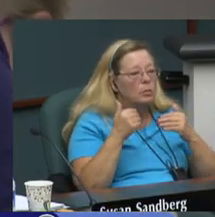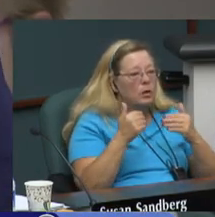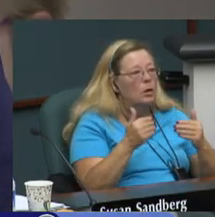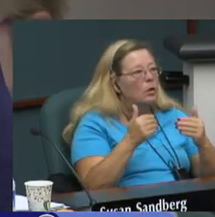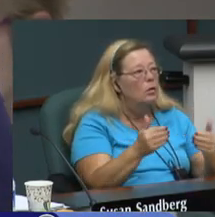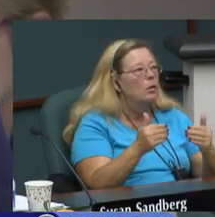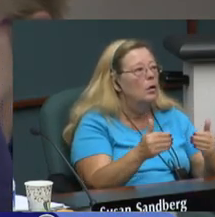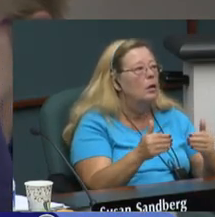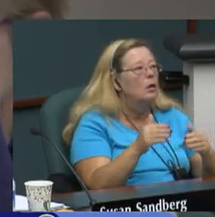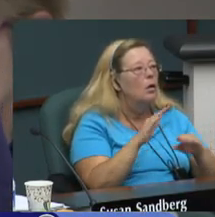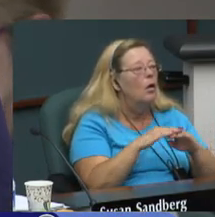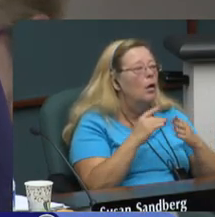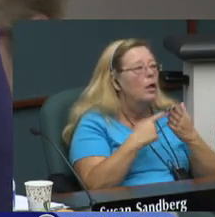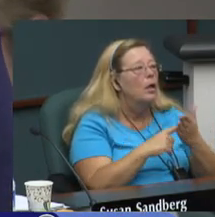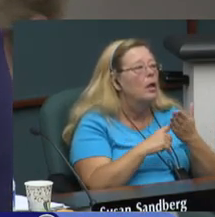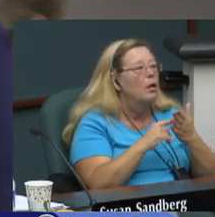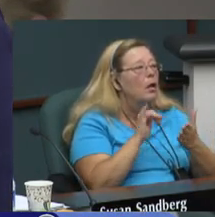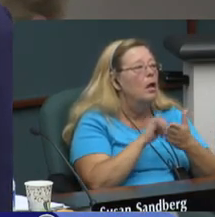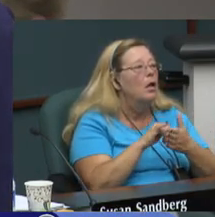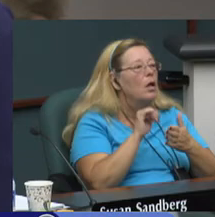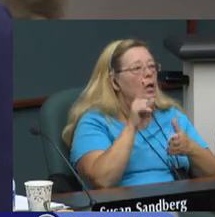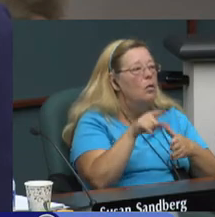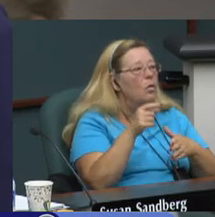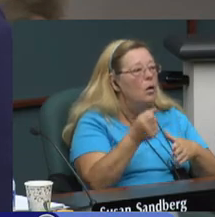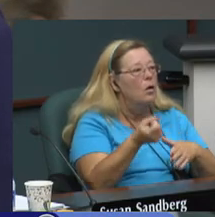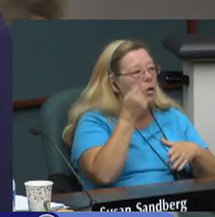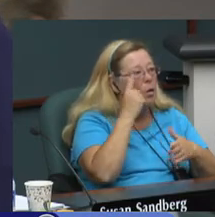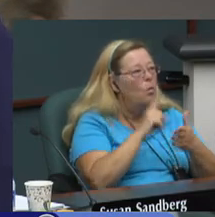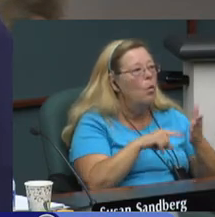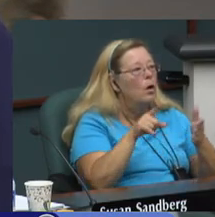these deliberations that we understand what we talk about when we talk about